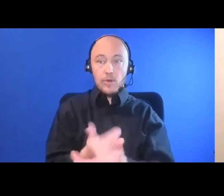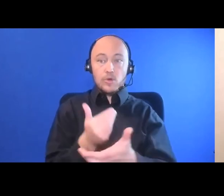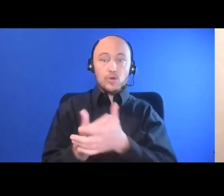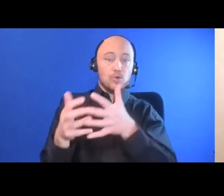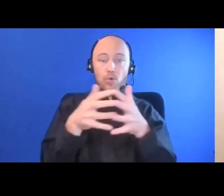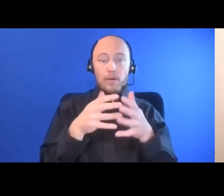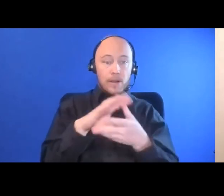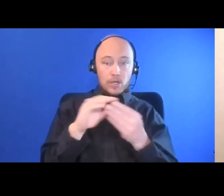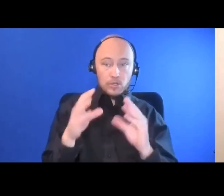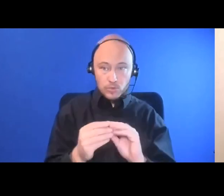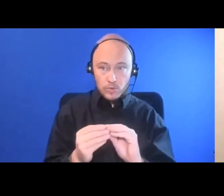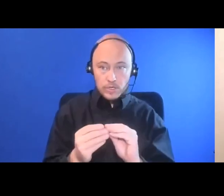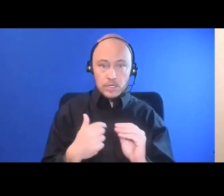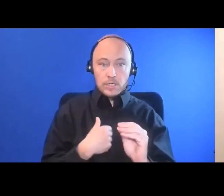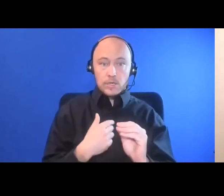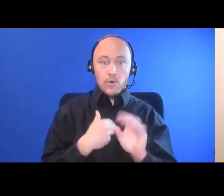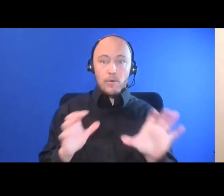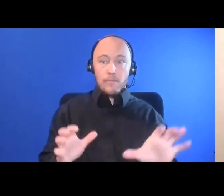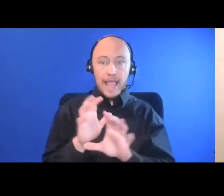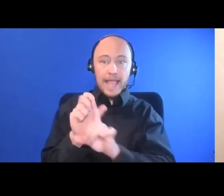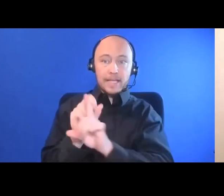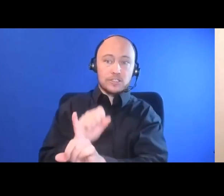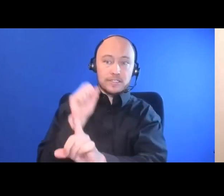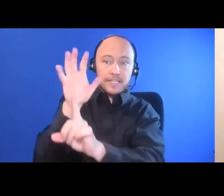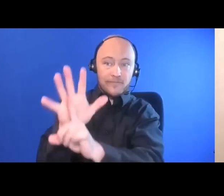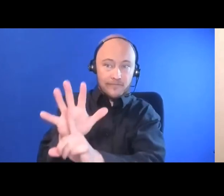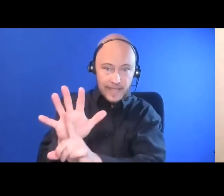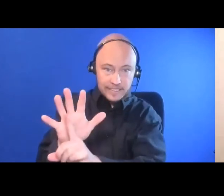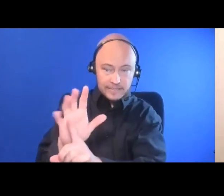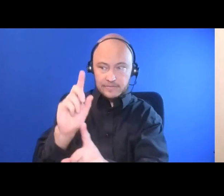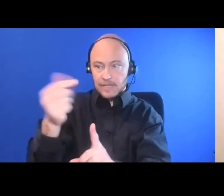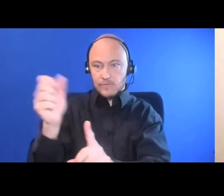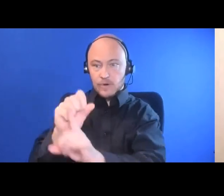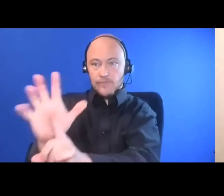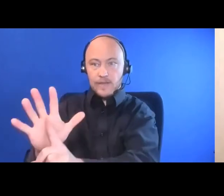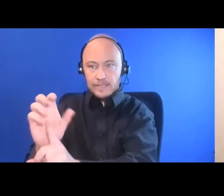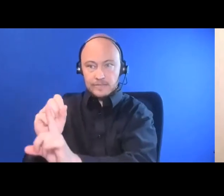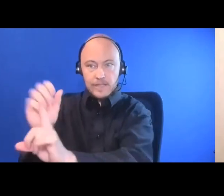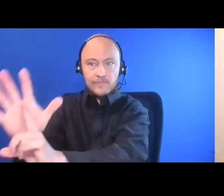"Oh, my actions affect everyone's everyone's everyone." And I'm hopeful that that's the case.